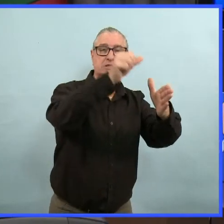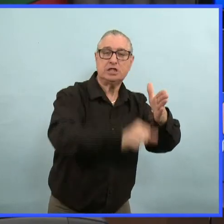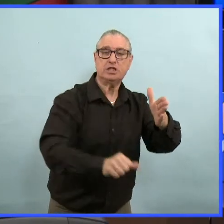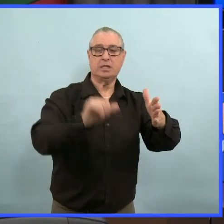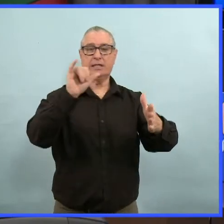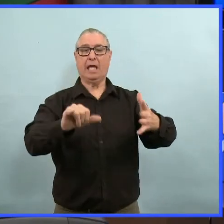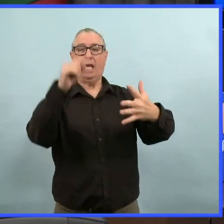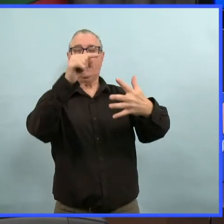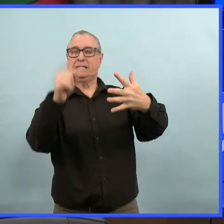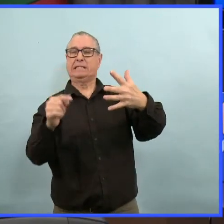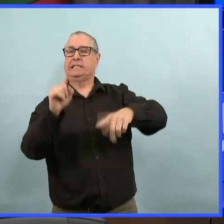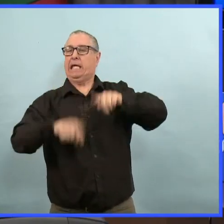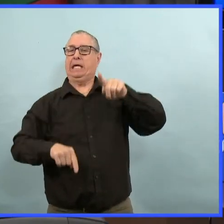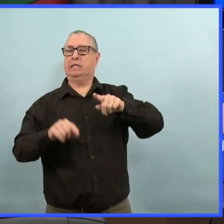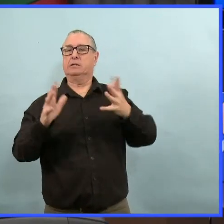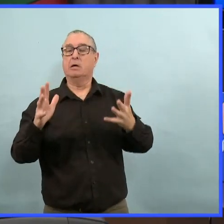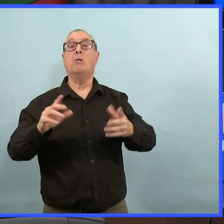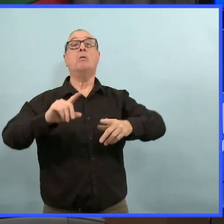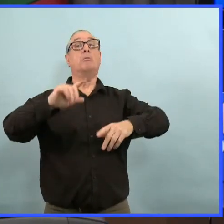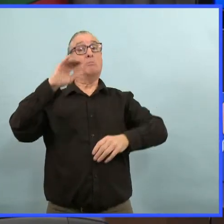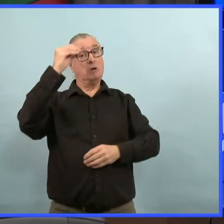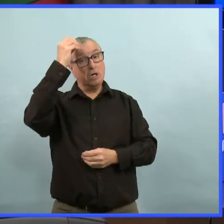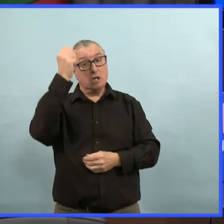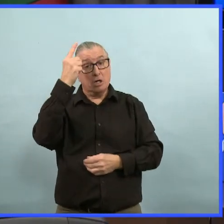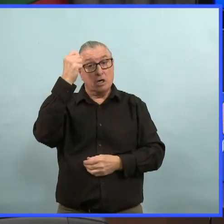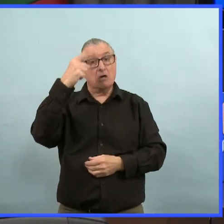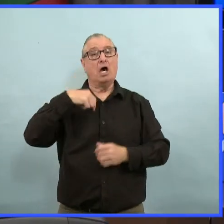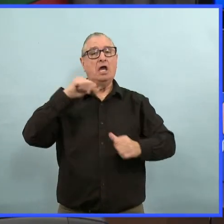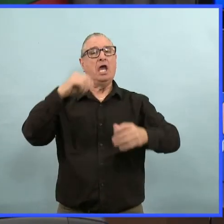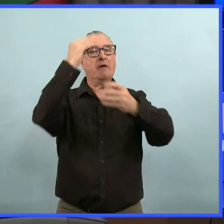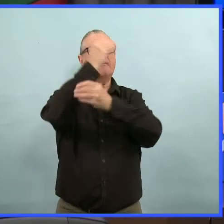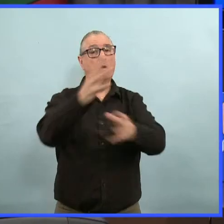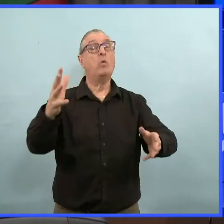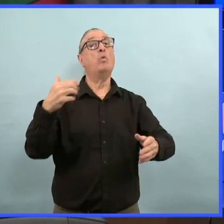is that we have a plan for scaling down um critical care which is icu